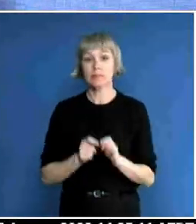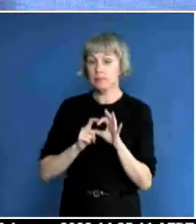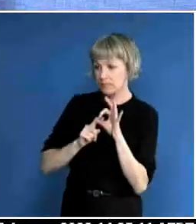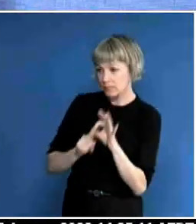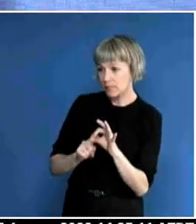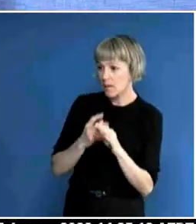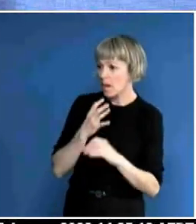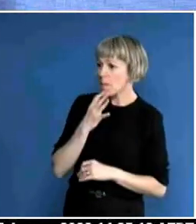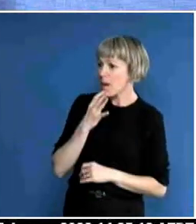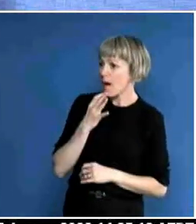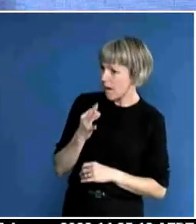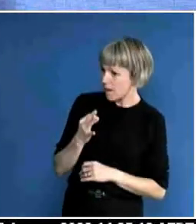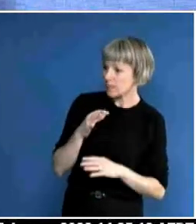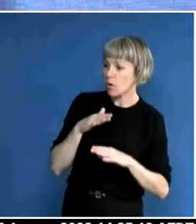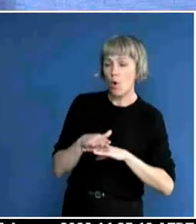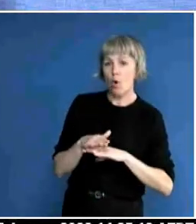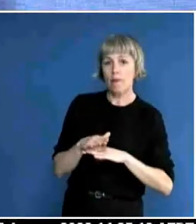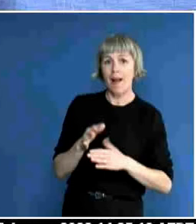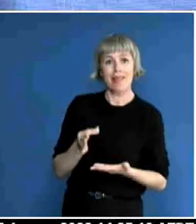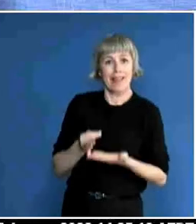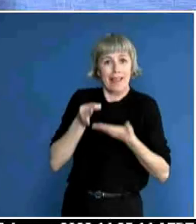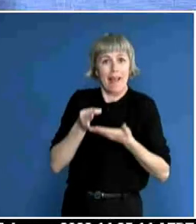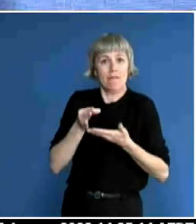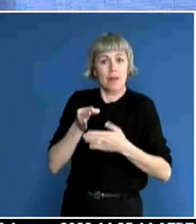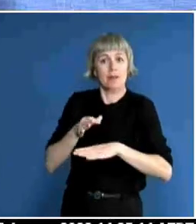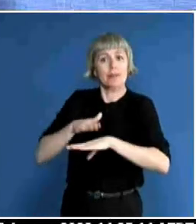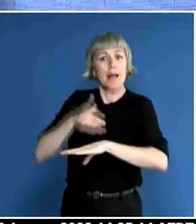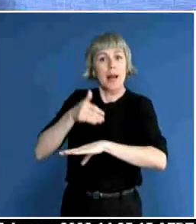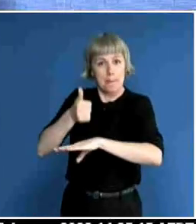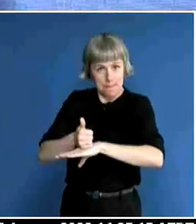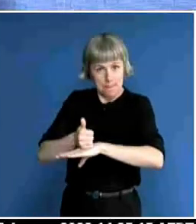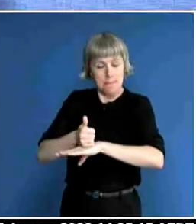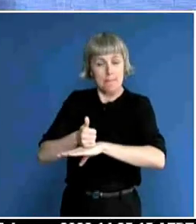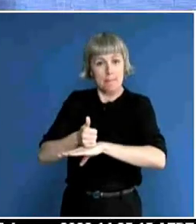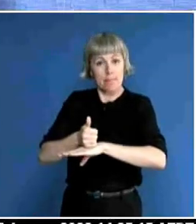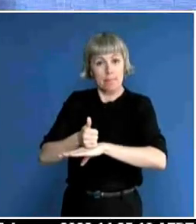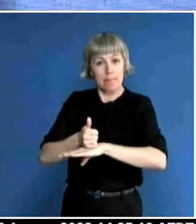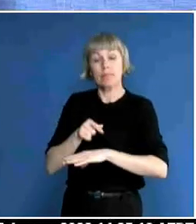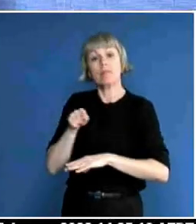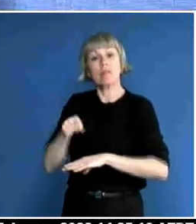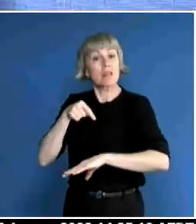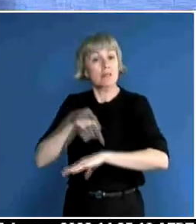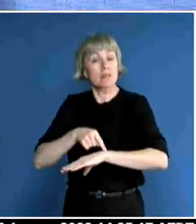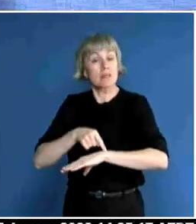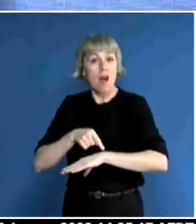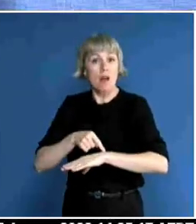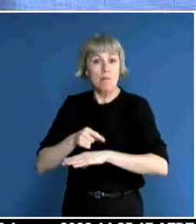So while they were fixing up the café, your memory was that AimBig kept pushing up the